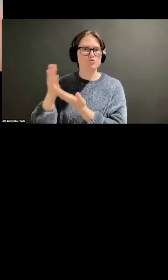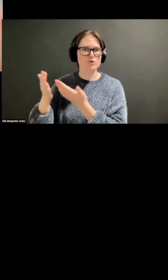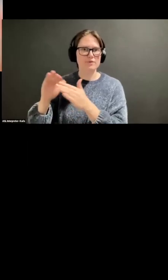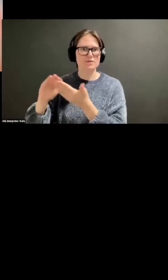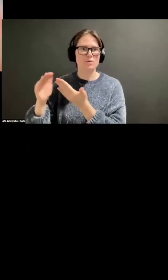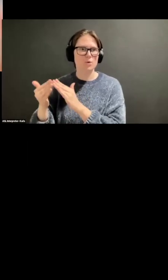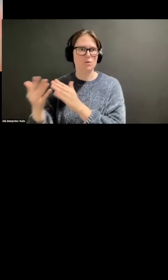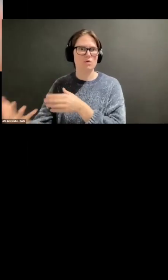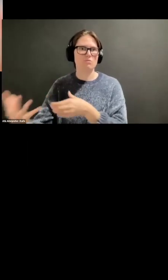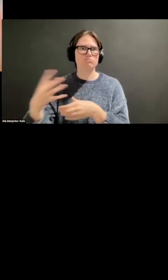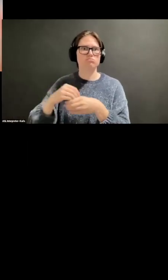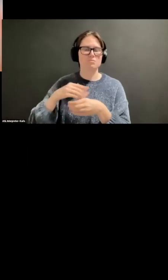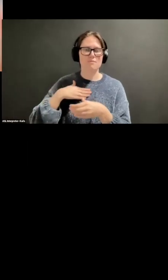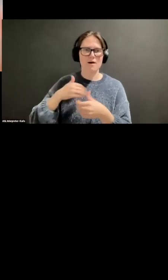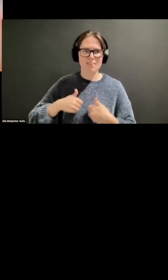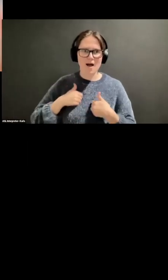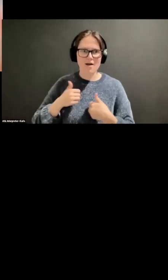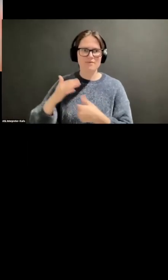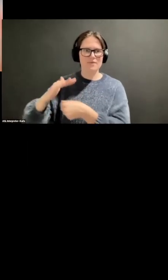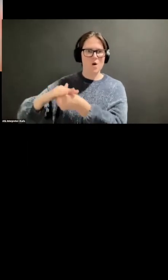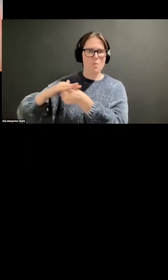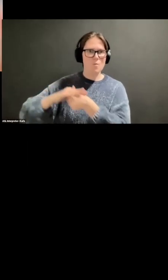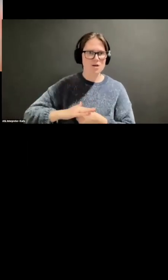that I was suddenly feeling and dealing with again,